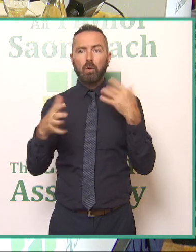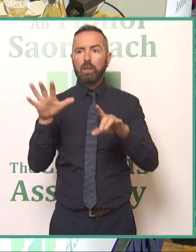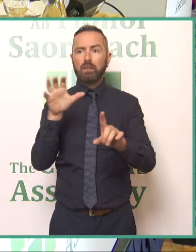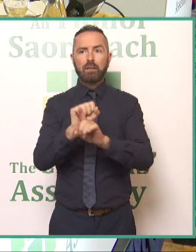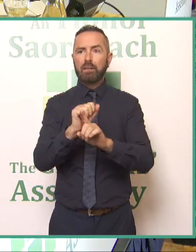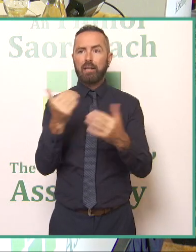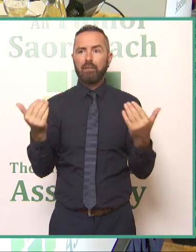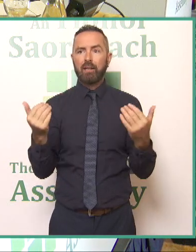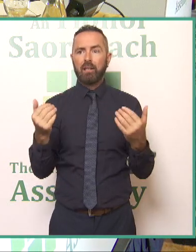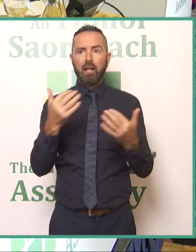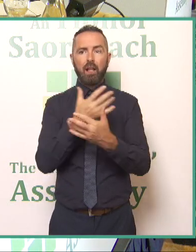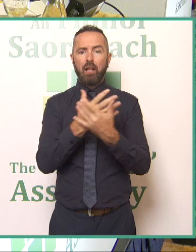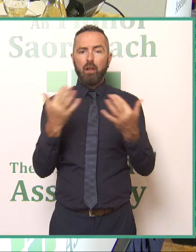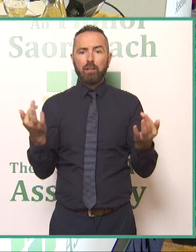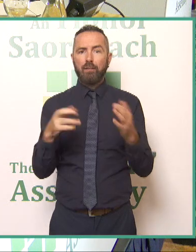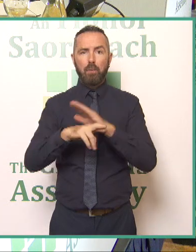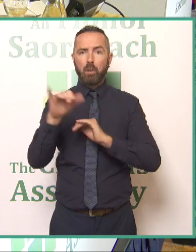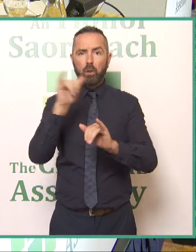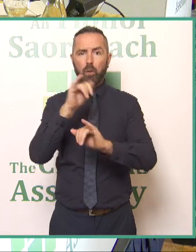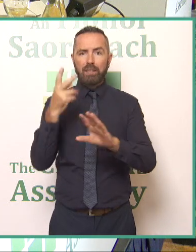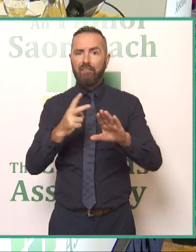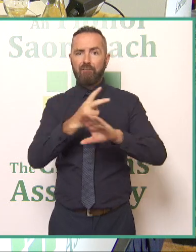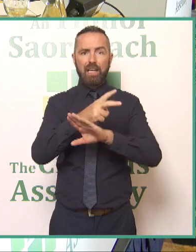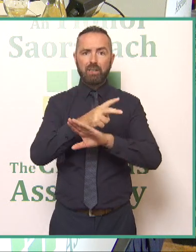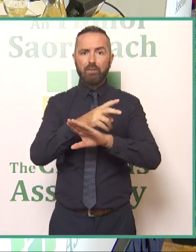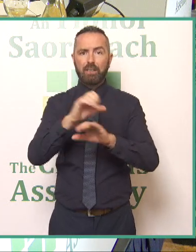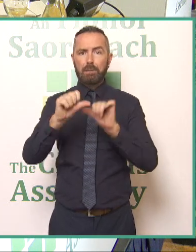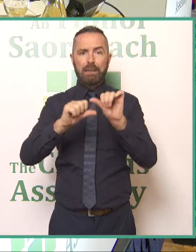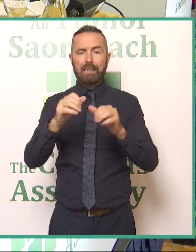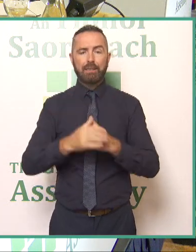wouldn't and we do need to to know that kind of knowledge as well age profile is a big one and